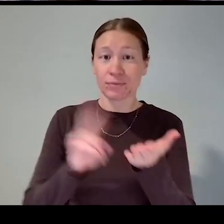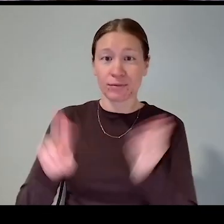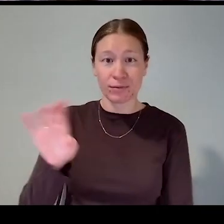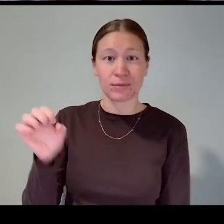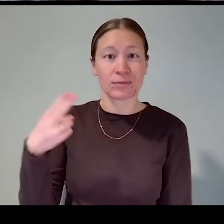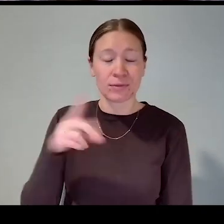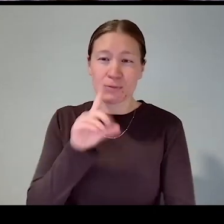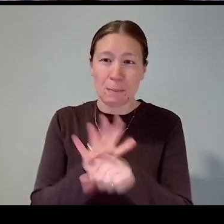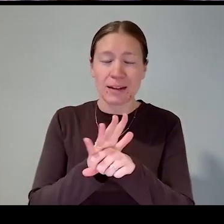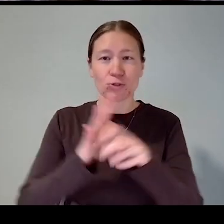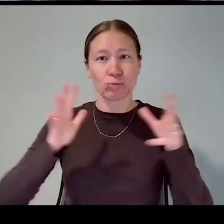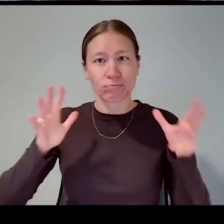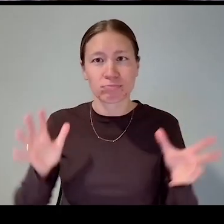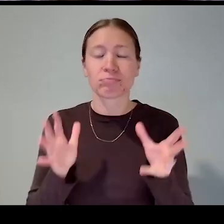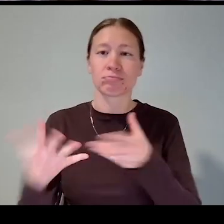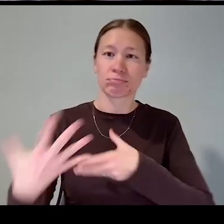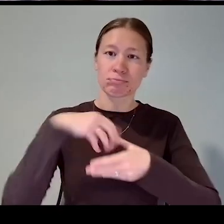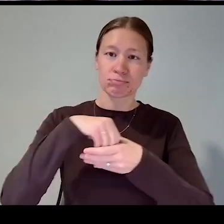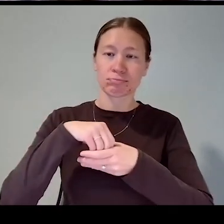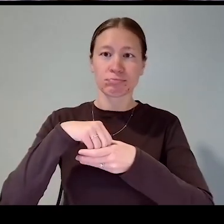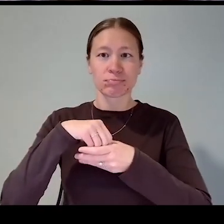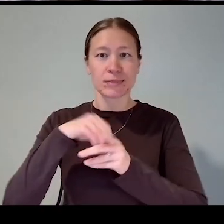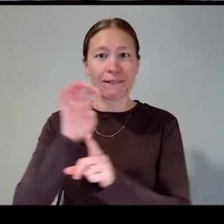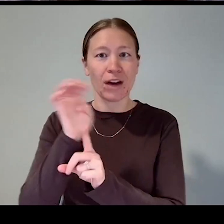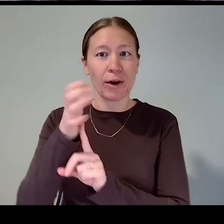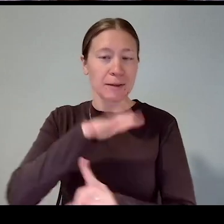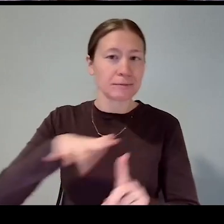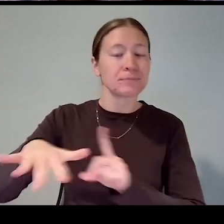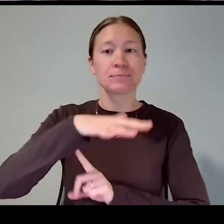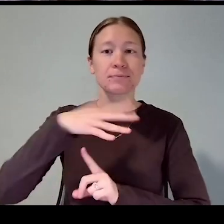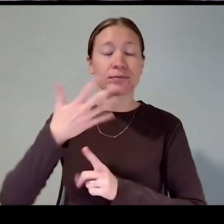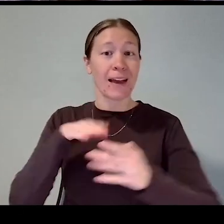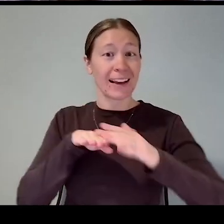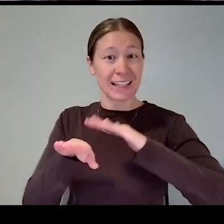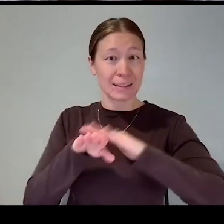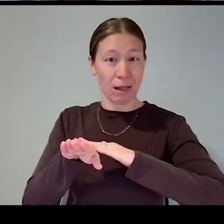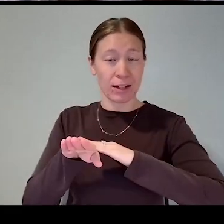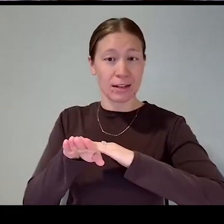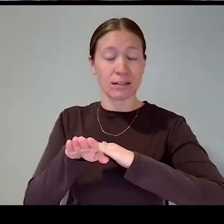to fostering an inclusive environment where the accessibility and the needs of individuals